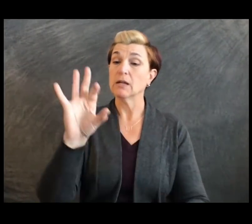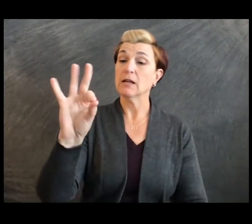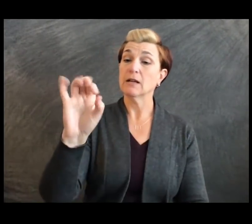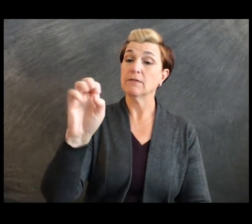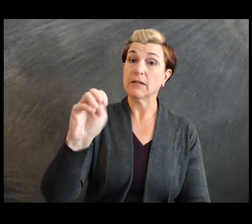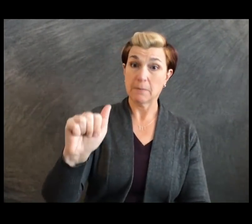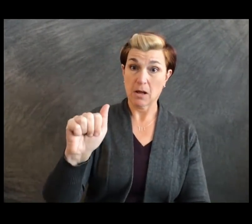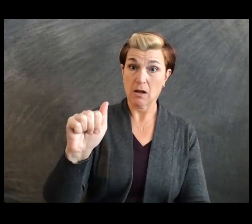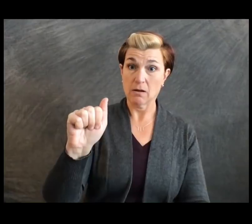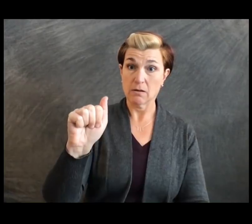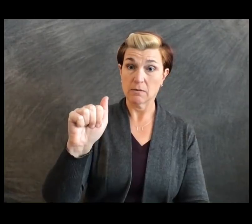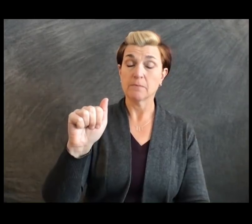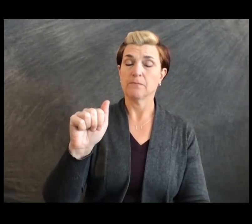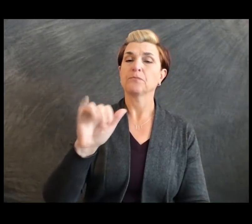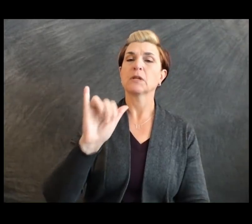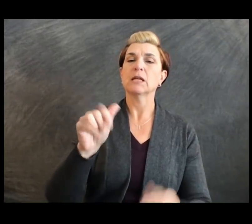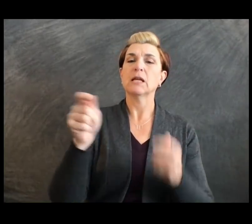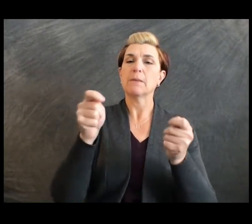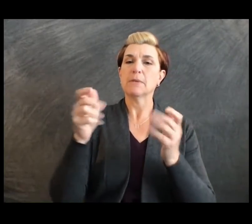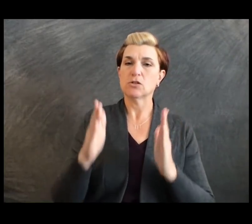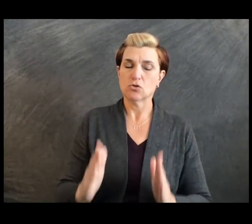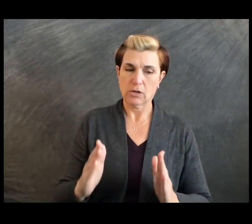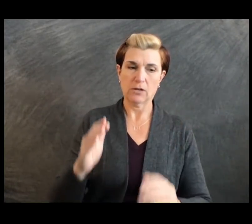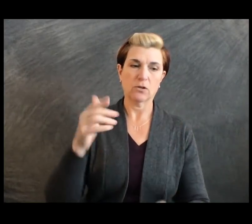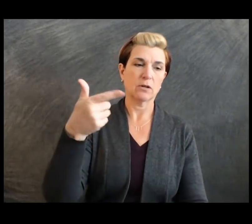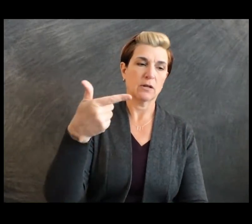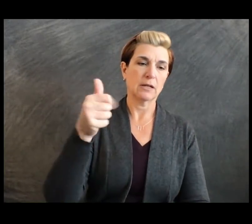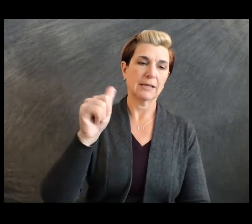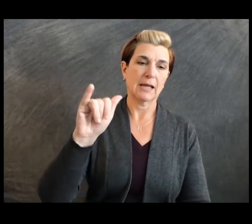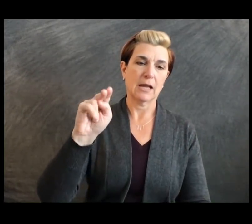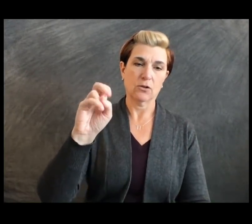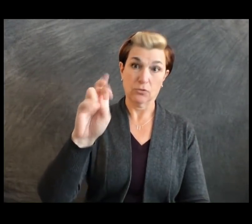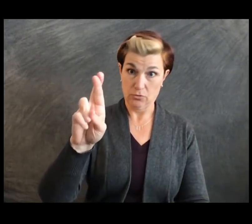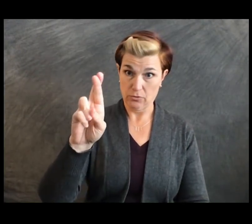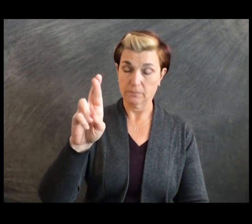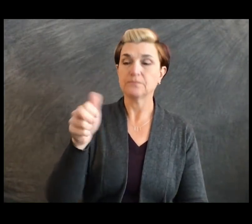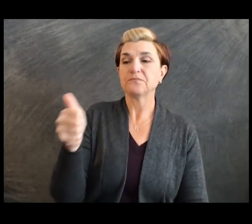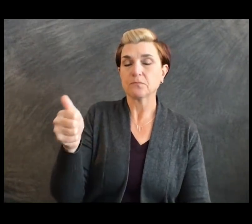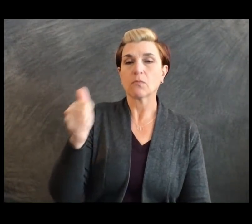with us will soon be providing you with an update on the center's operations and